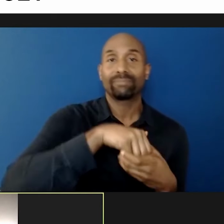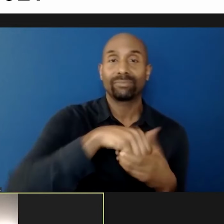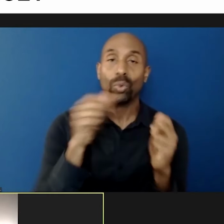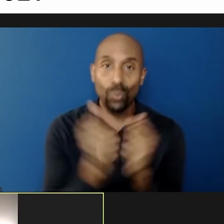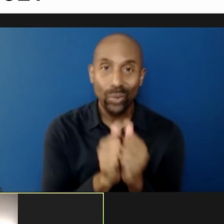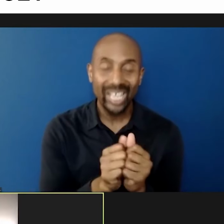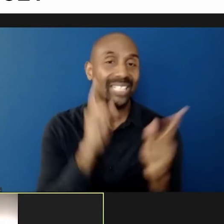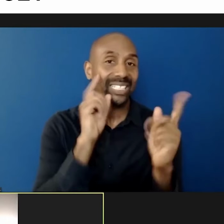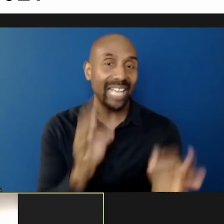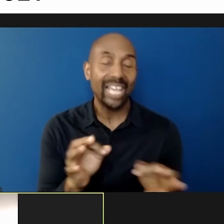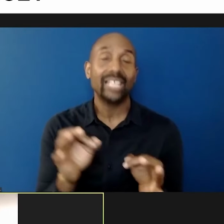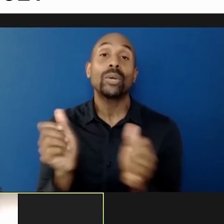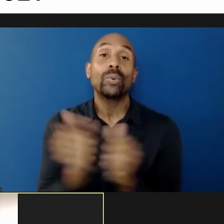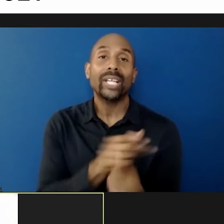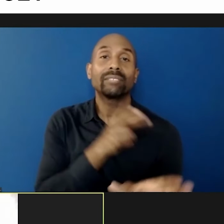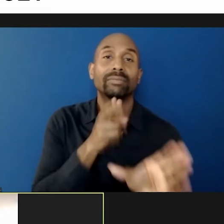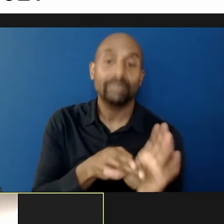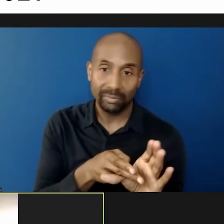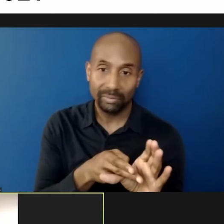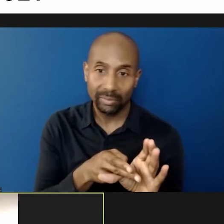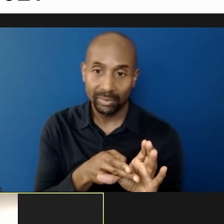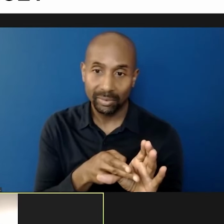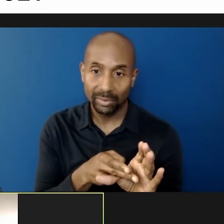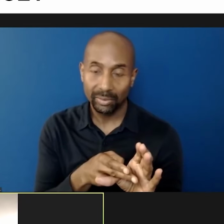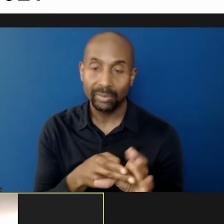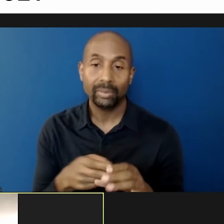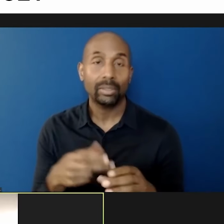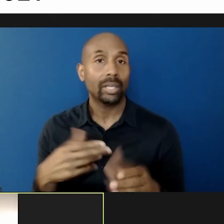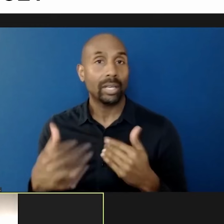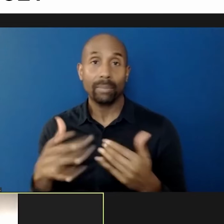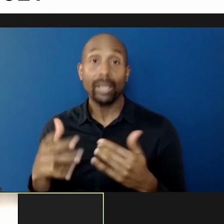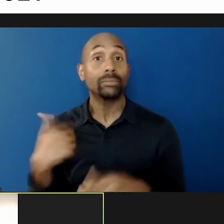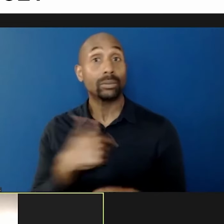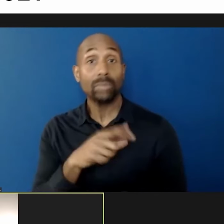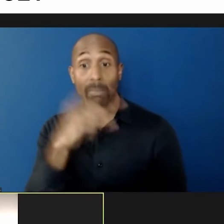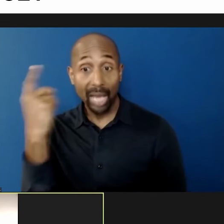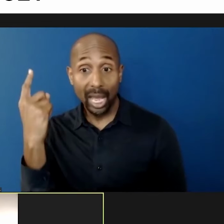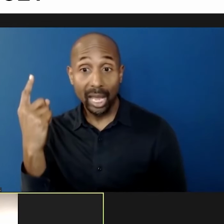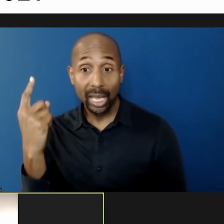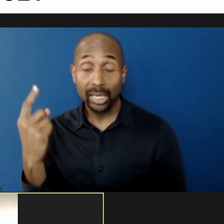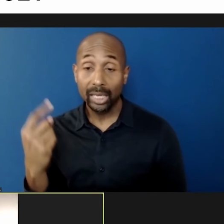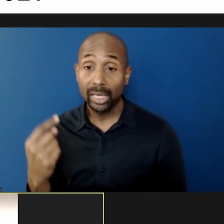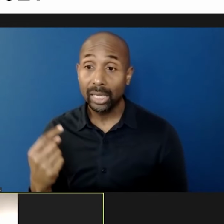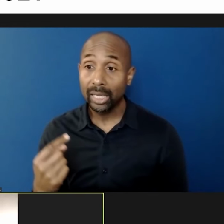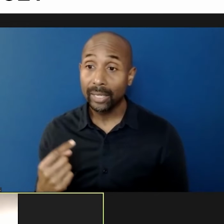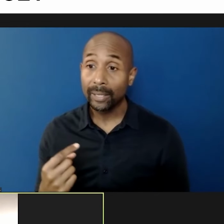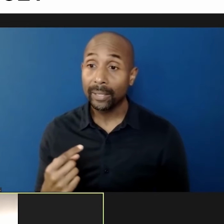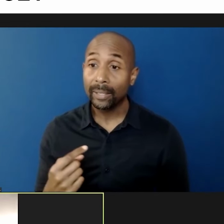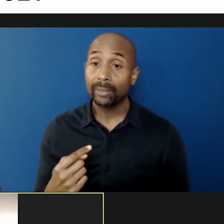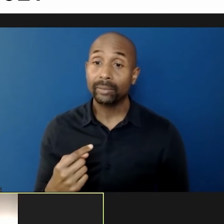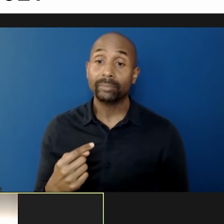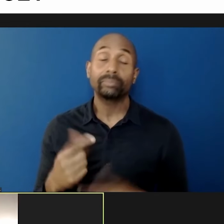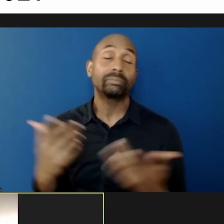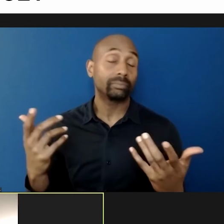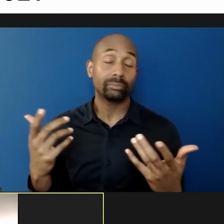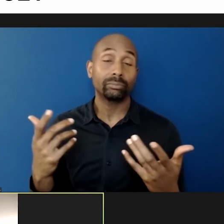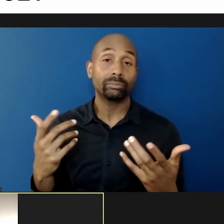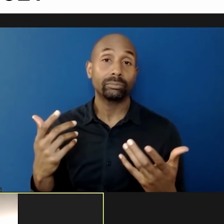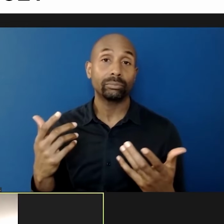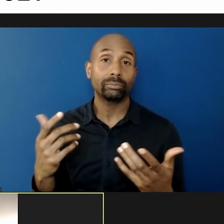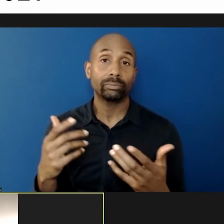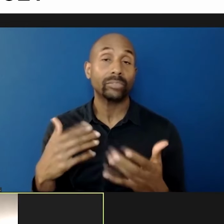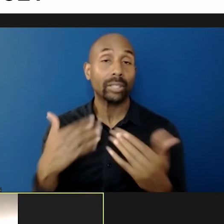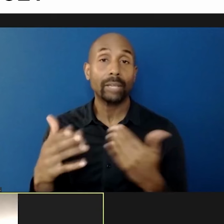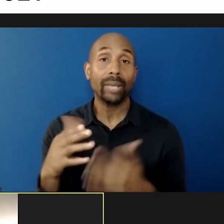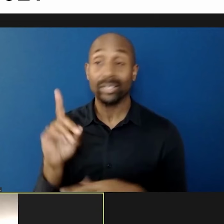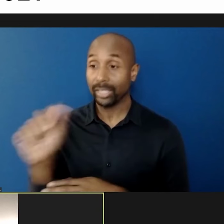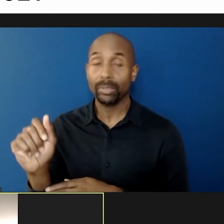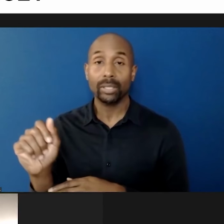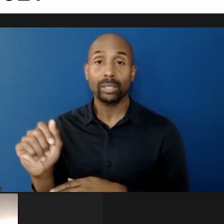or despite our region or our colors and disability as well. That's how I see it, thank you.